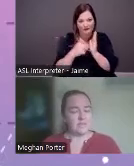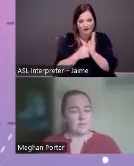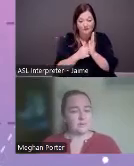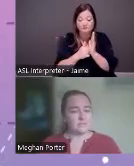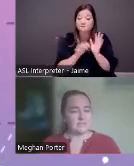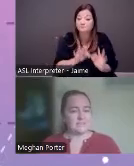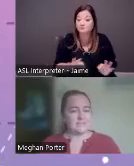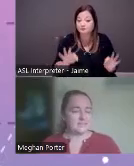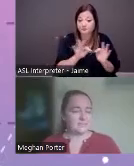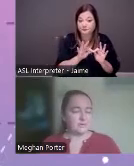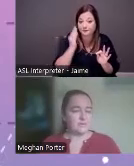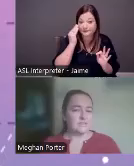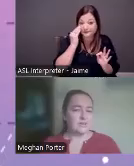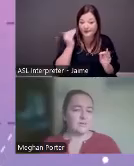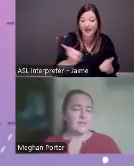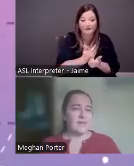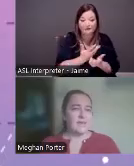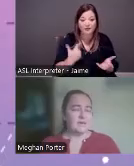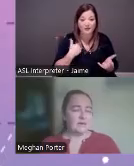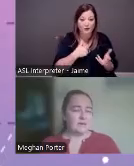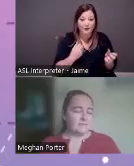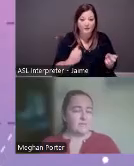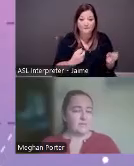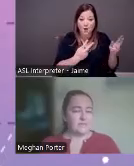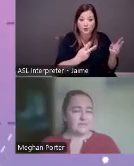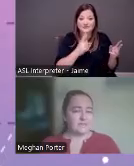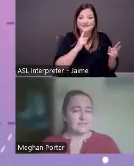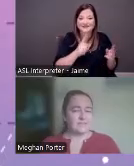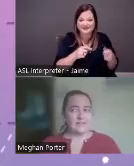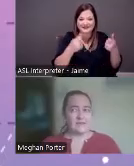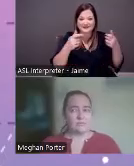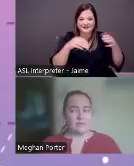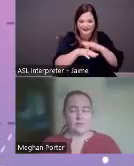we post is accessible. So a few of those things that we always